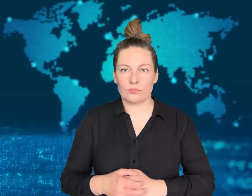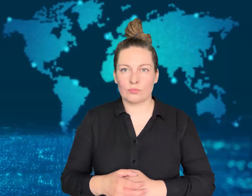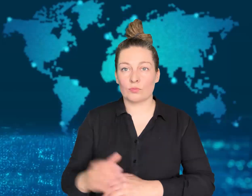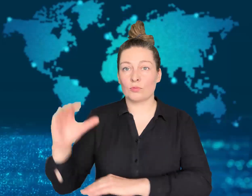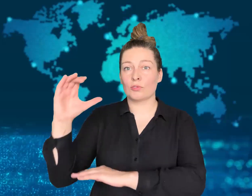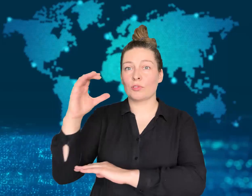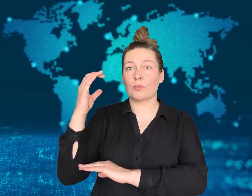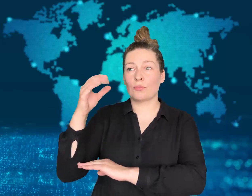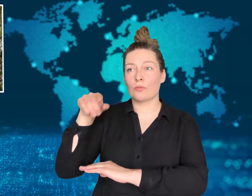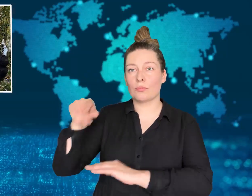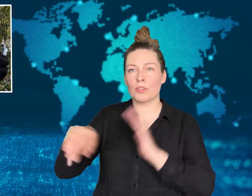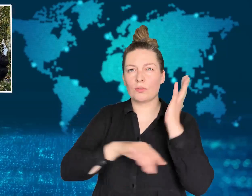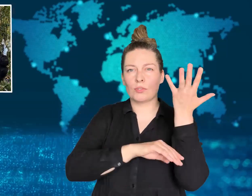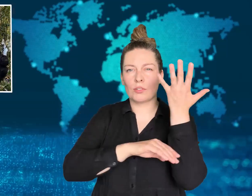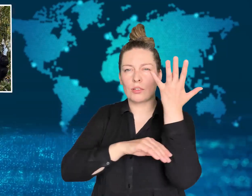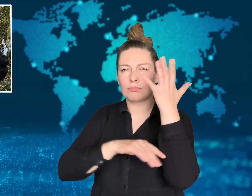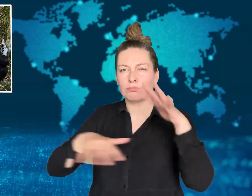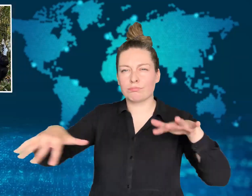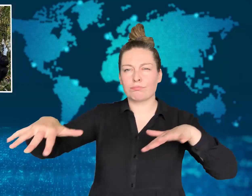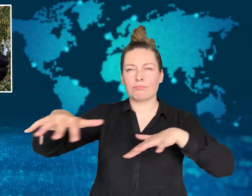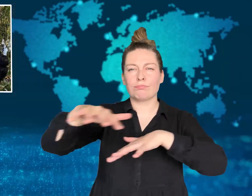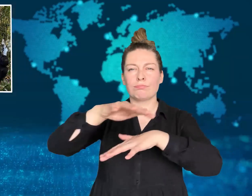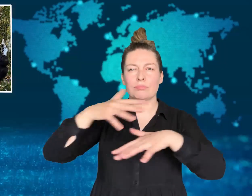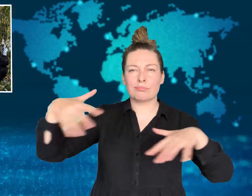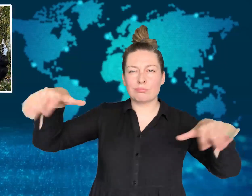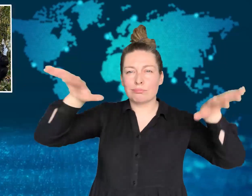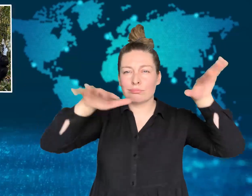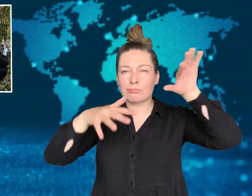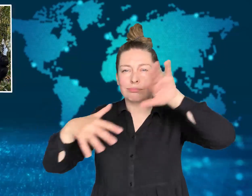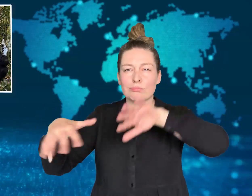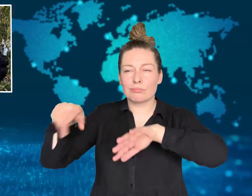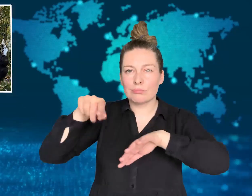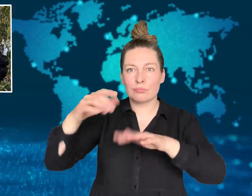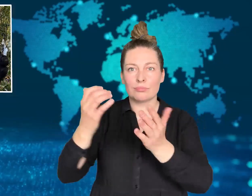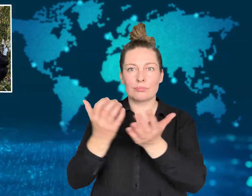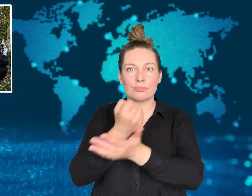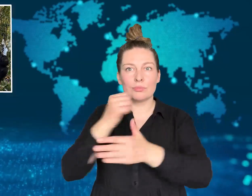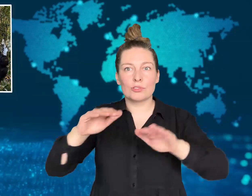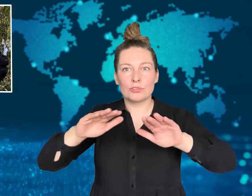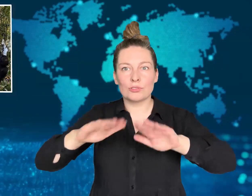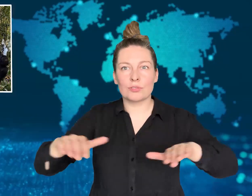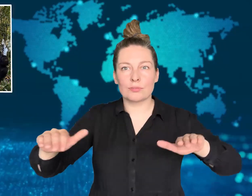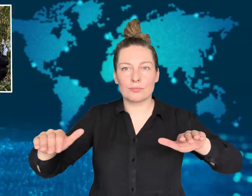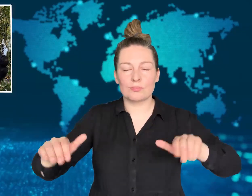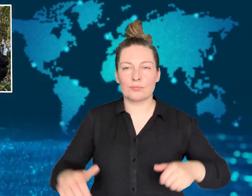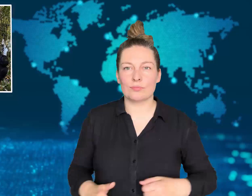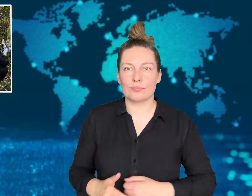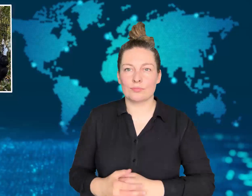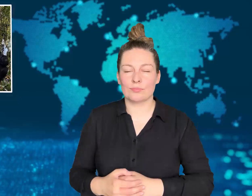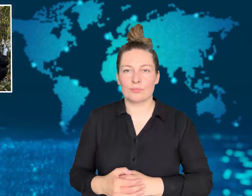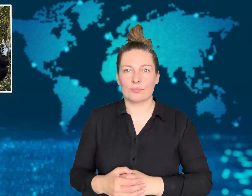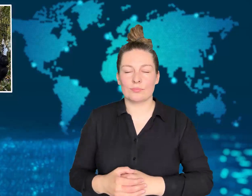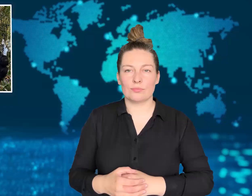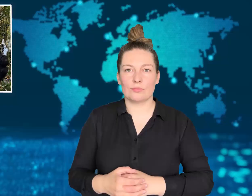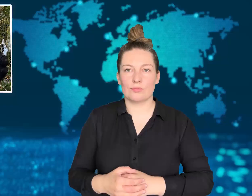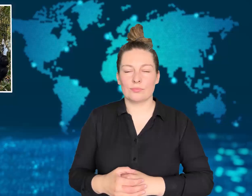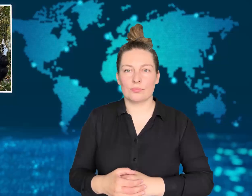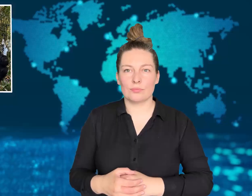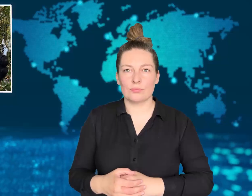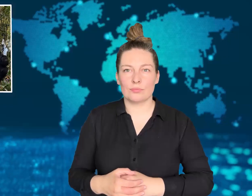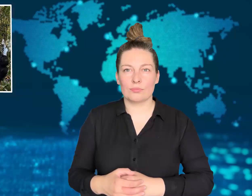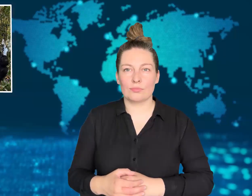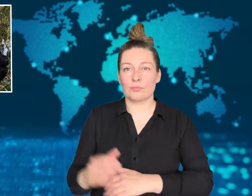[MONIKA]: News reports in Colombia say that four children have been